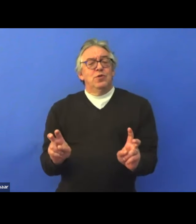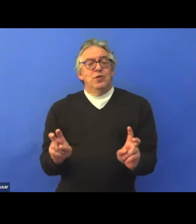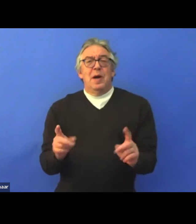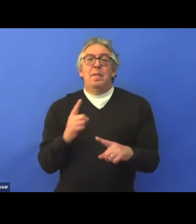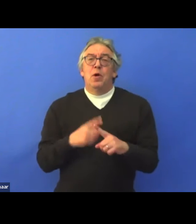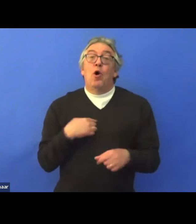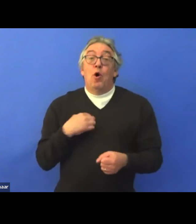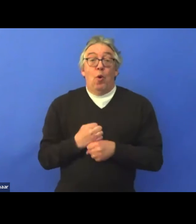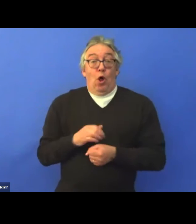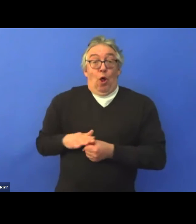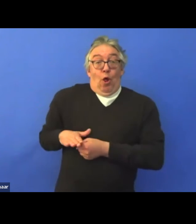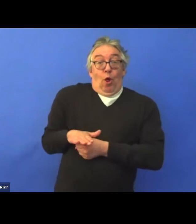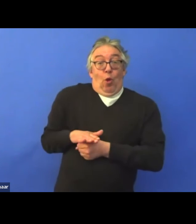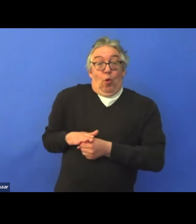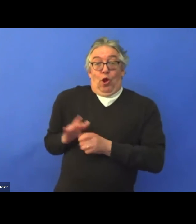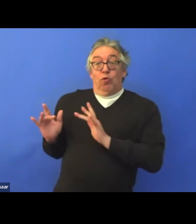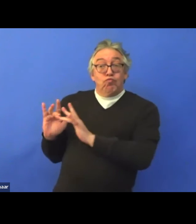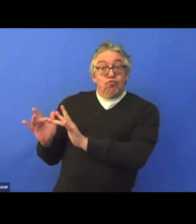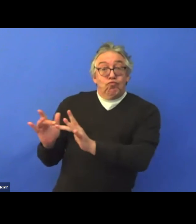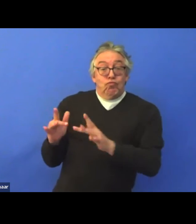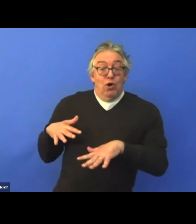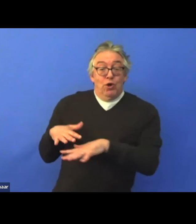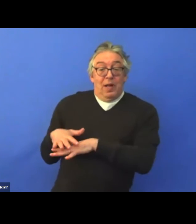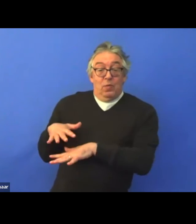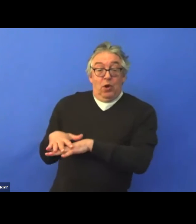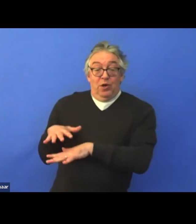which is an individual standard